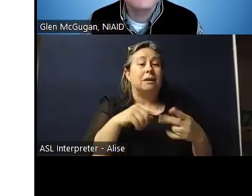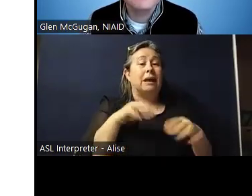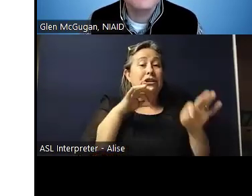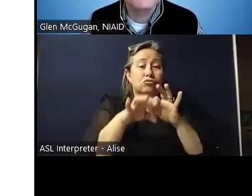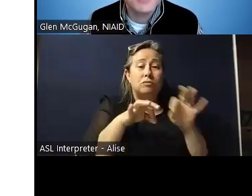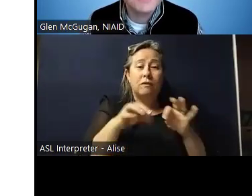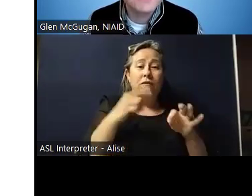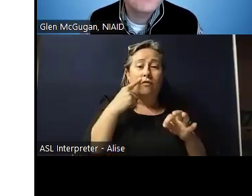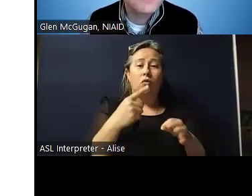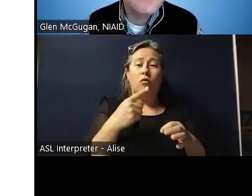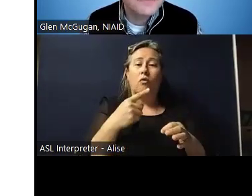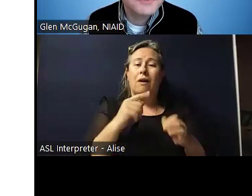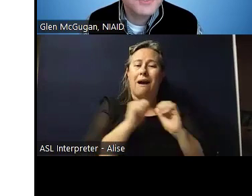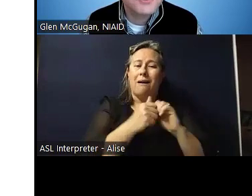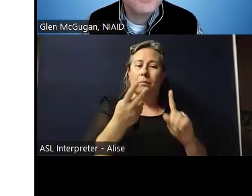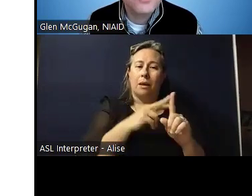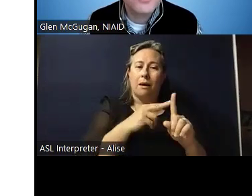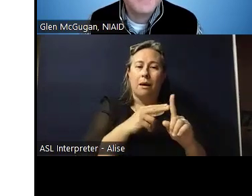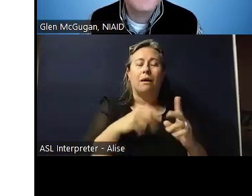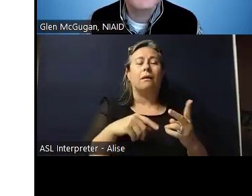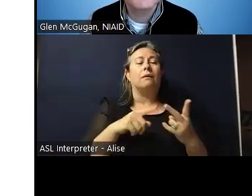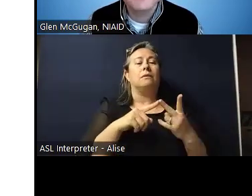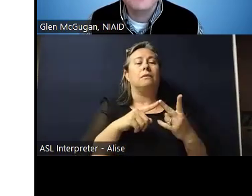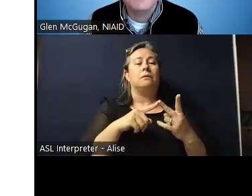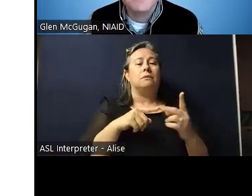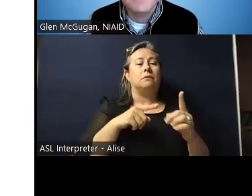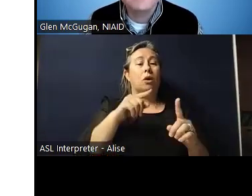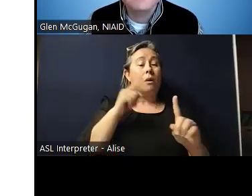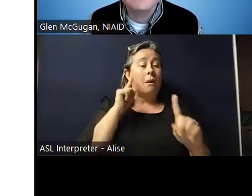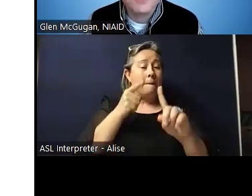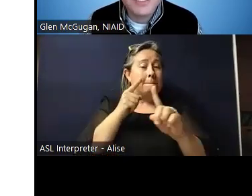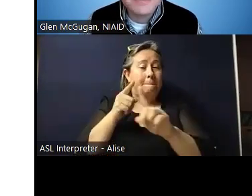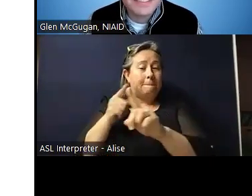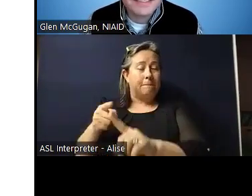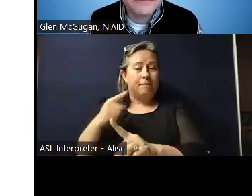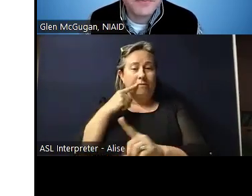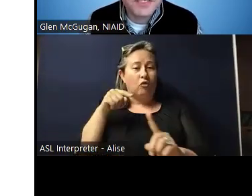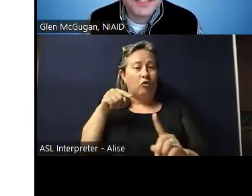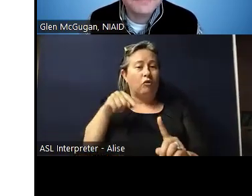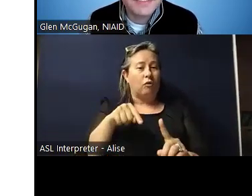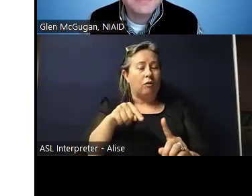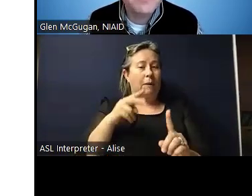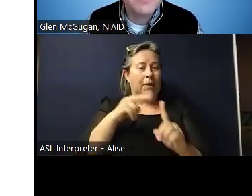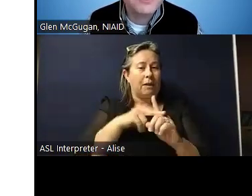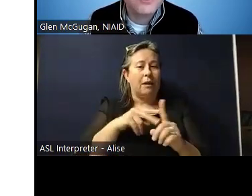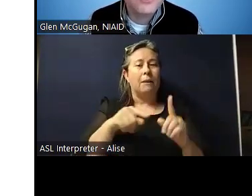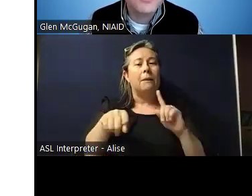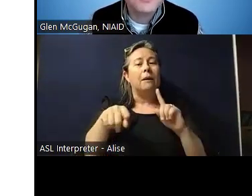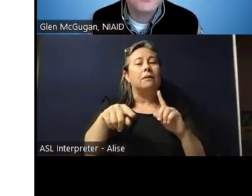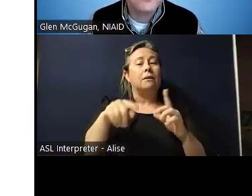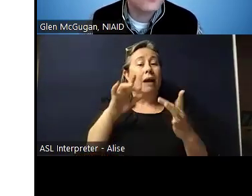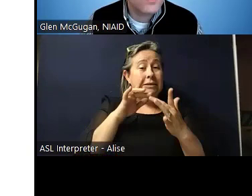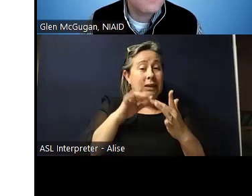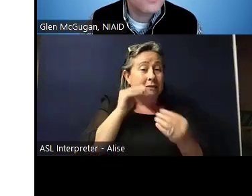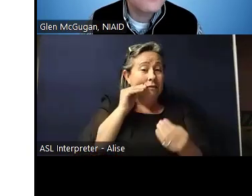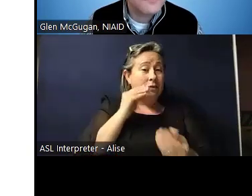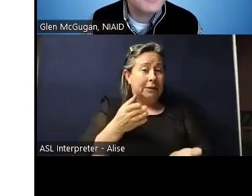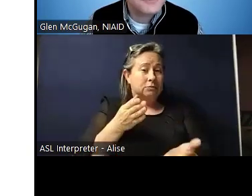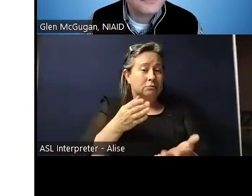the objectives of this particular program and contact information, as I mentioned earlier. So if you want more information,